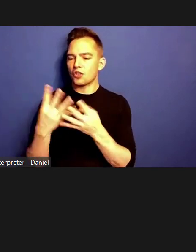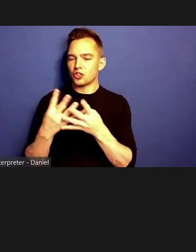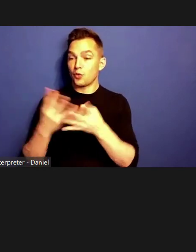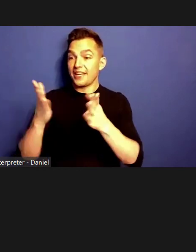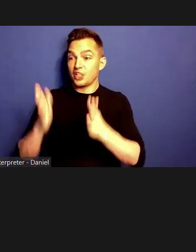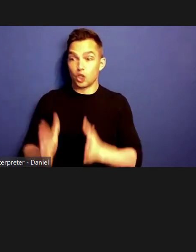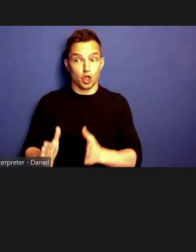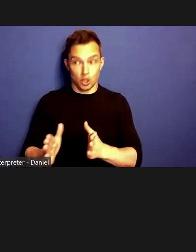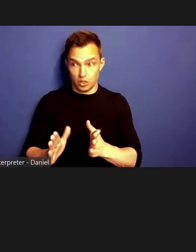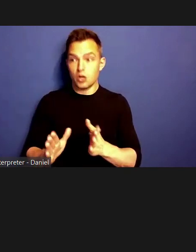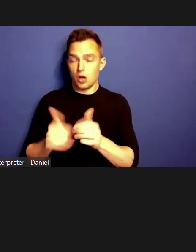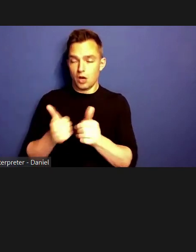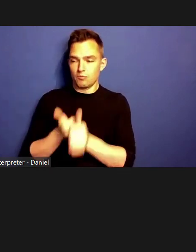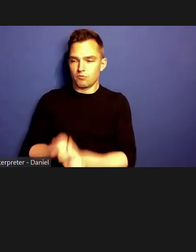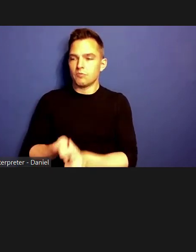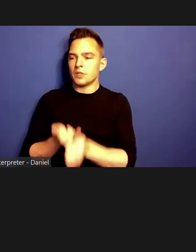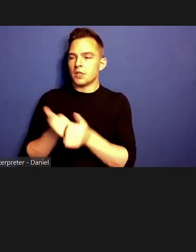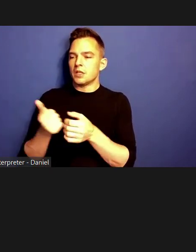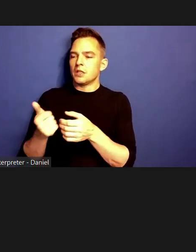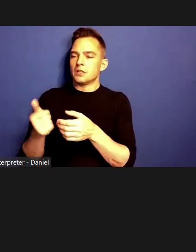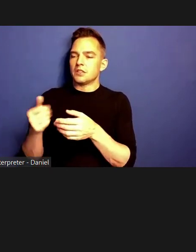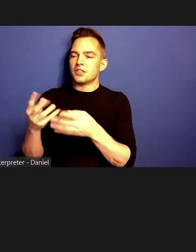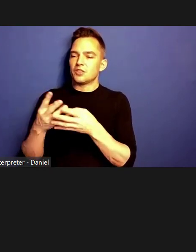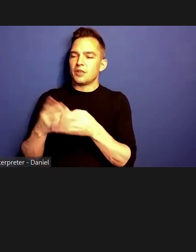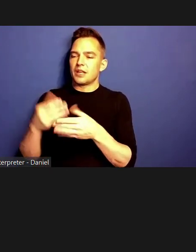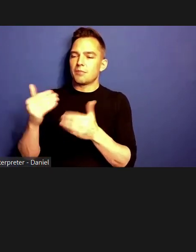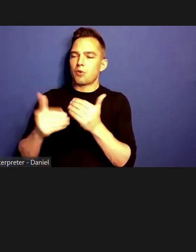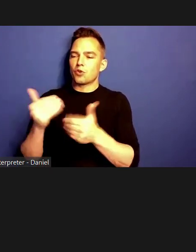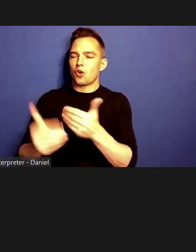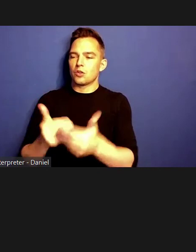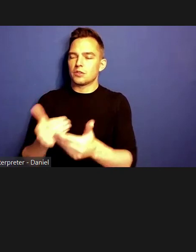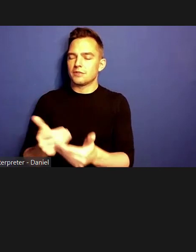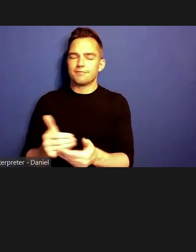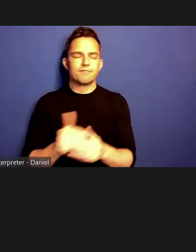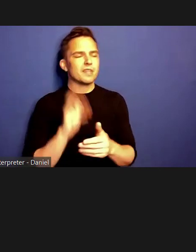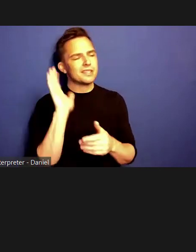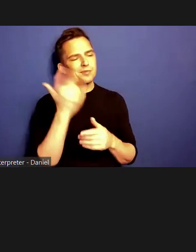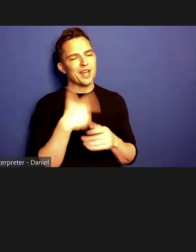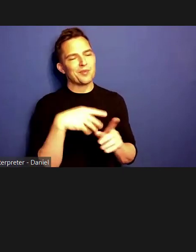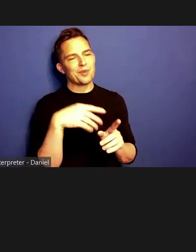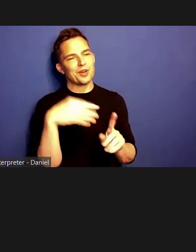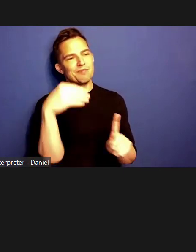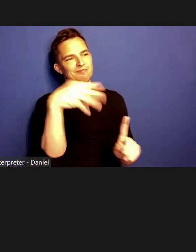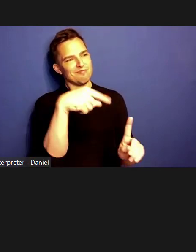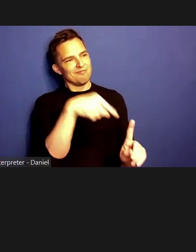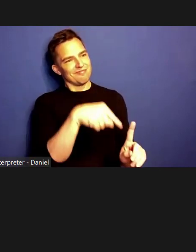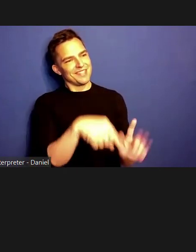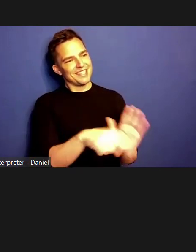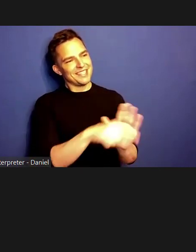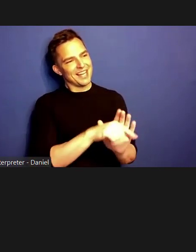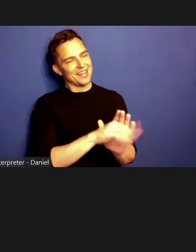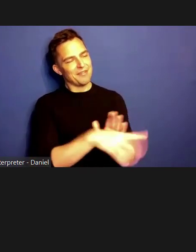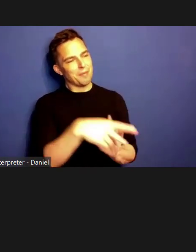screeners ared a -- adhering to the hearing screening protocol. William Eiserman: One of the things that people love about it